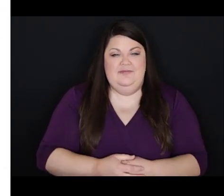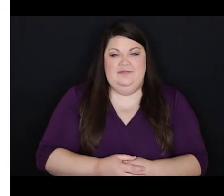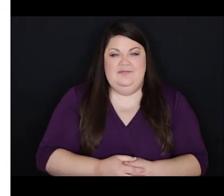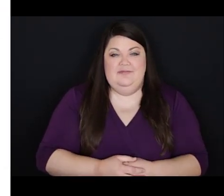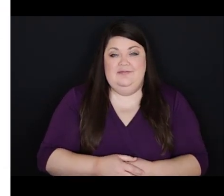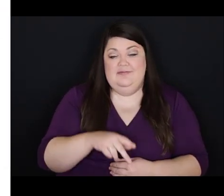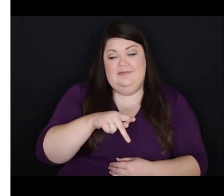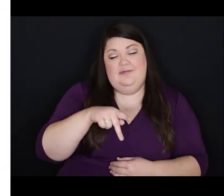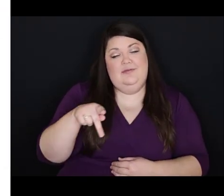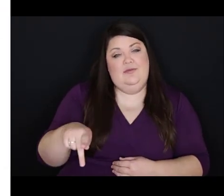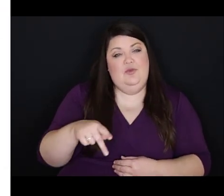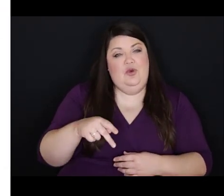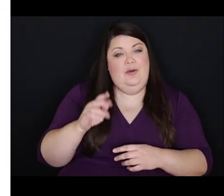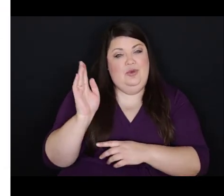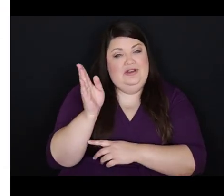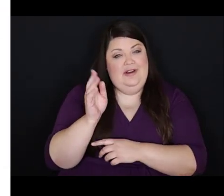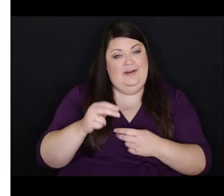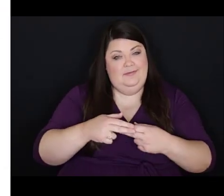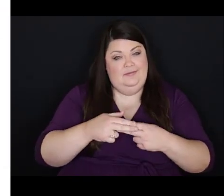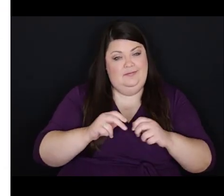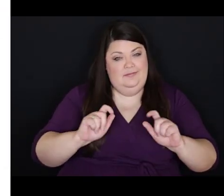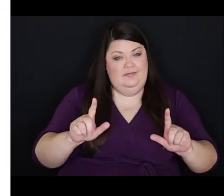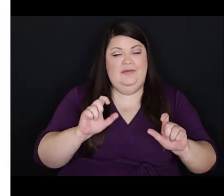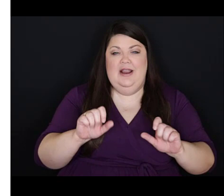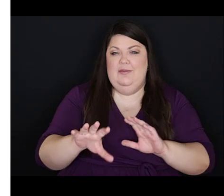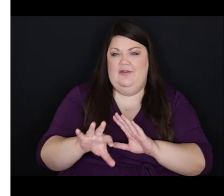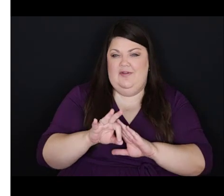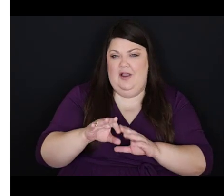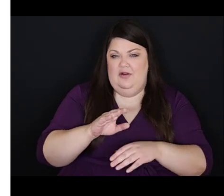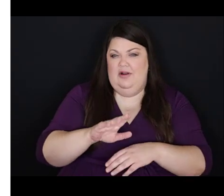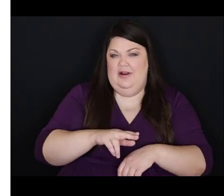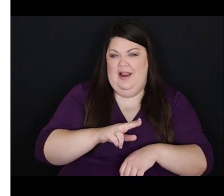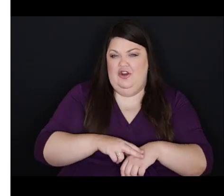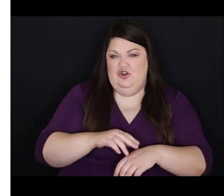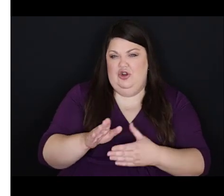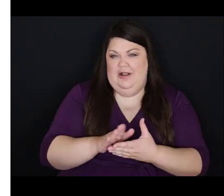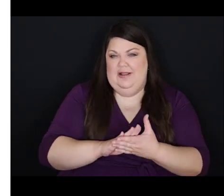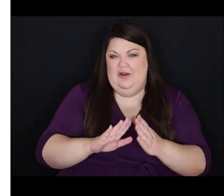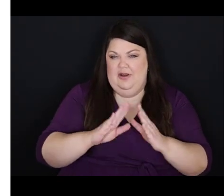associated with this training can be located on the National Clearinghouse of Rehabilitation